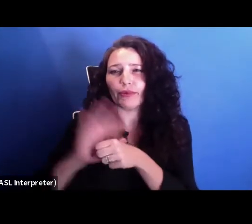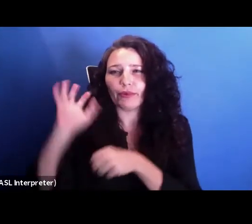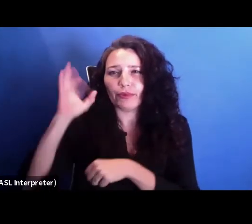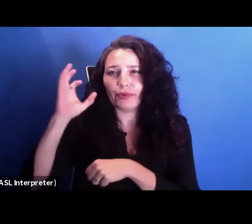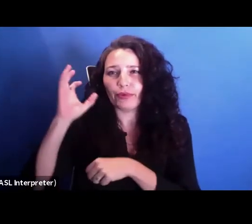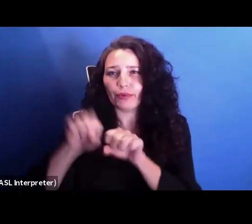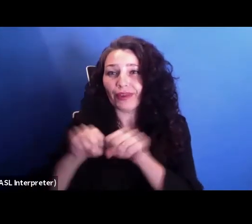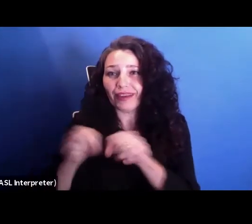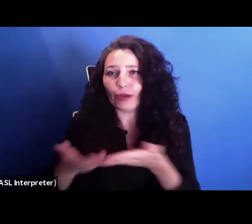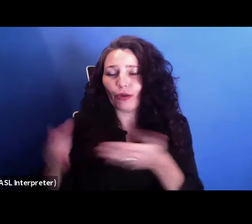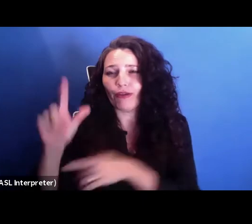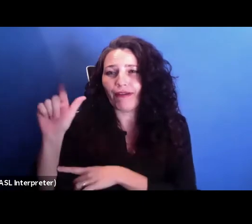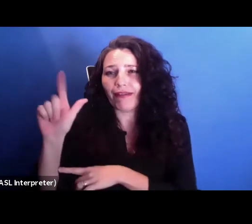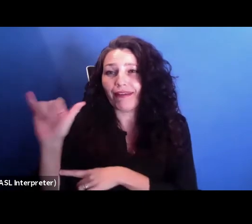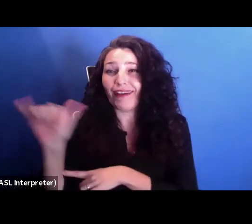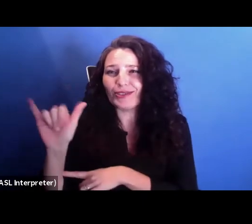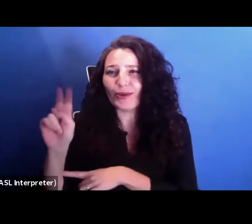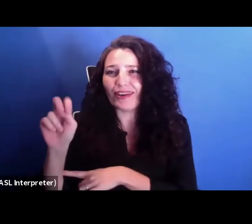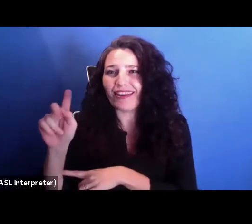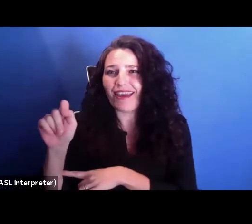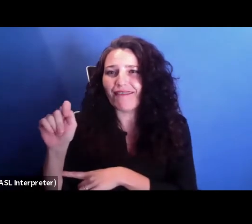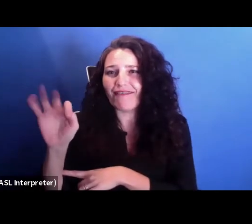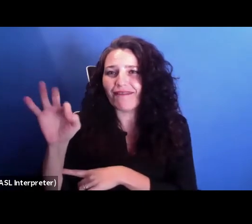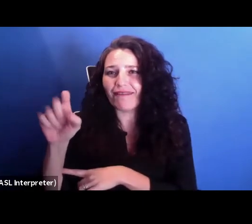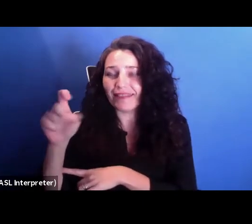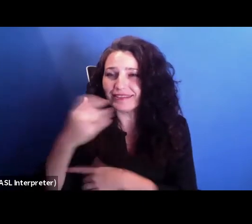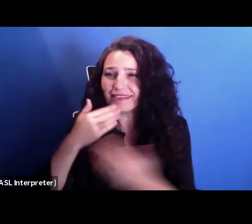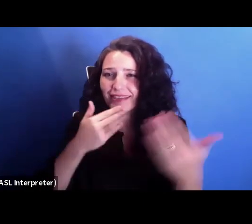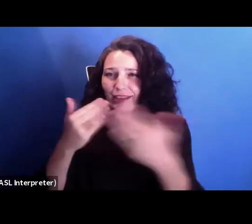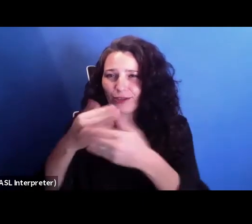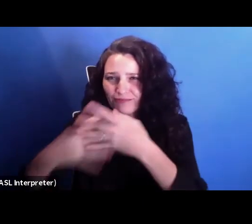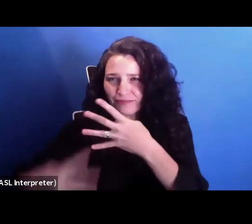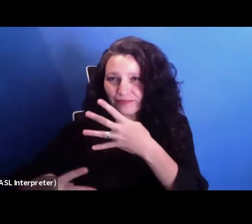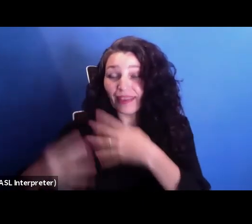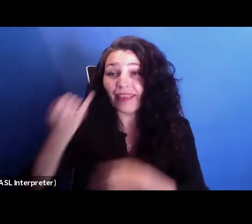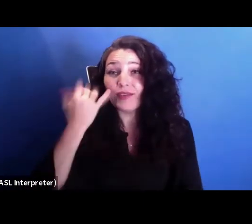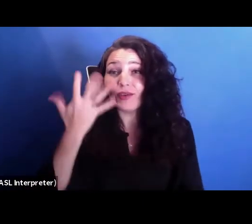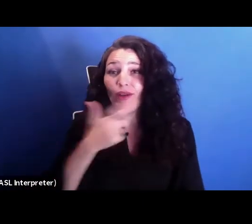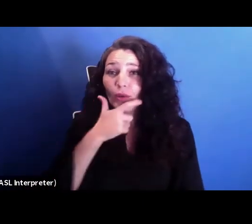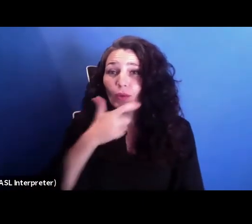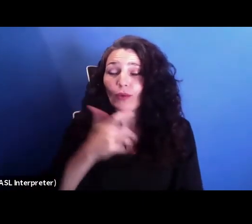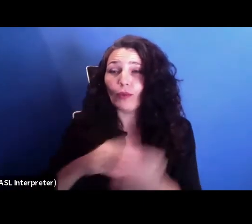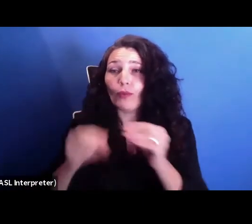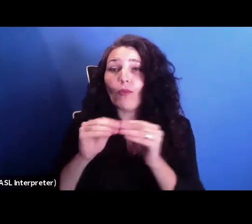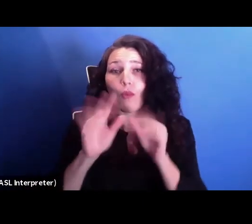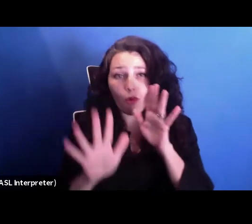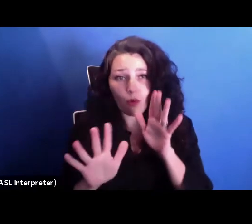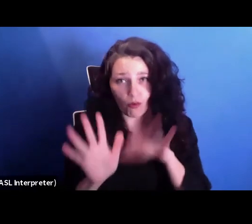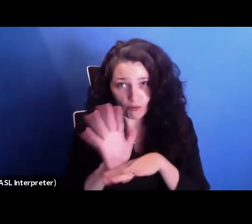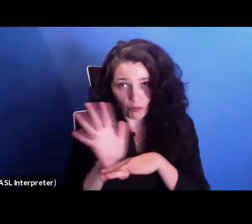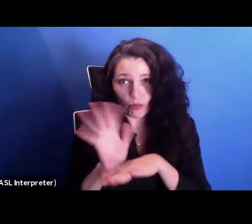And also thanks to Netflix too. If you want to see more films and Q and A's in our fall screening series,